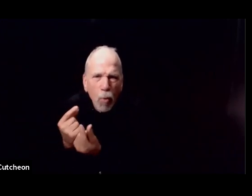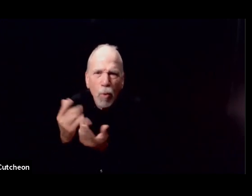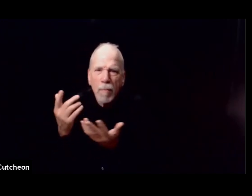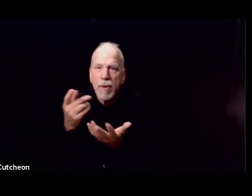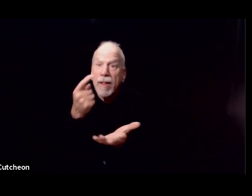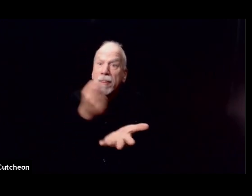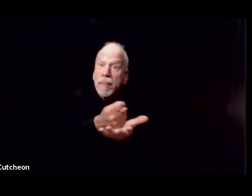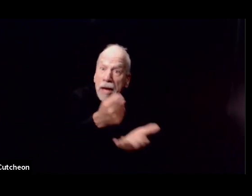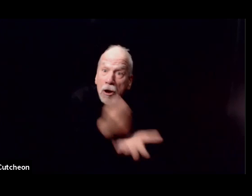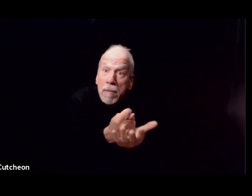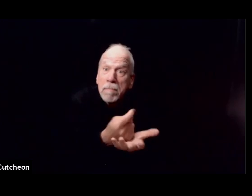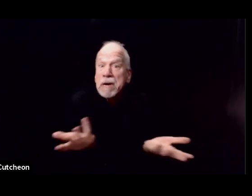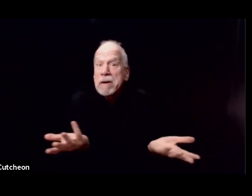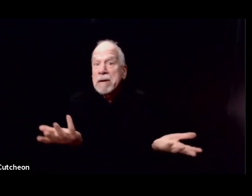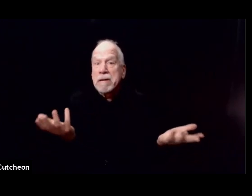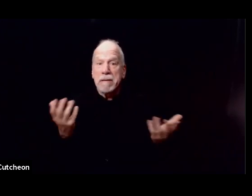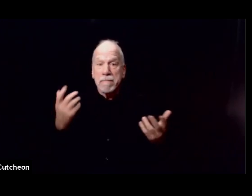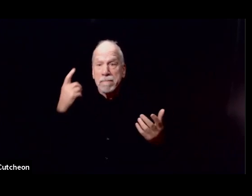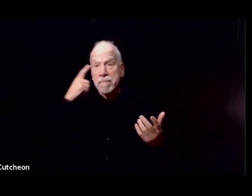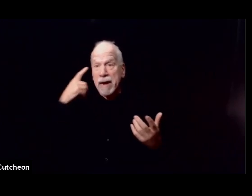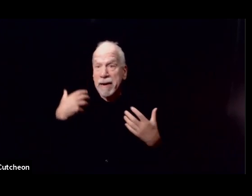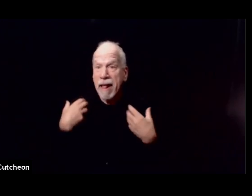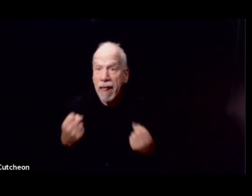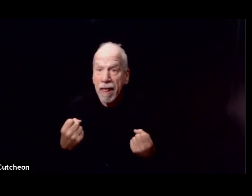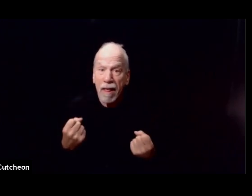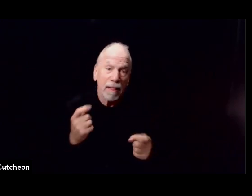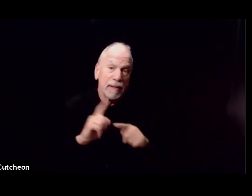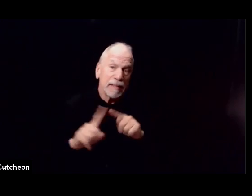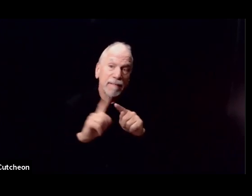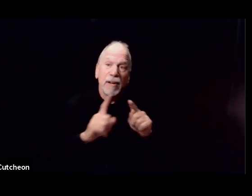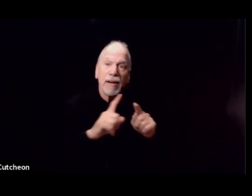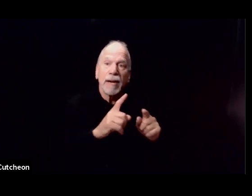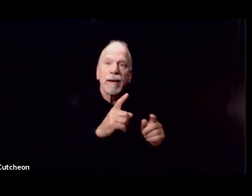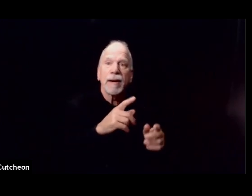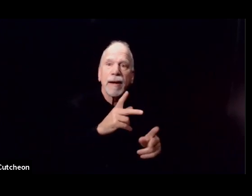types of care the University, Mayo and others engaging in multiple research studies to try